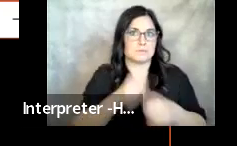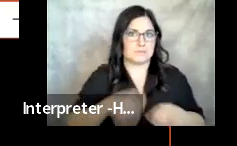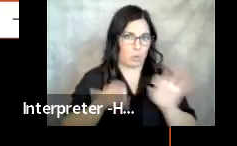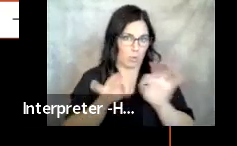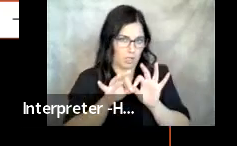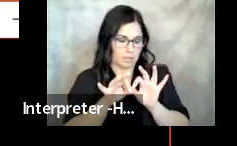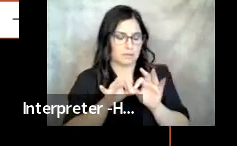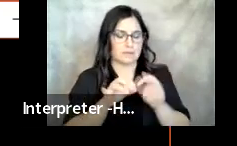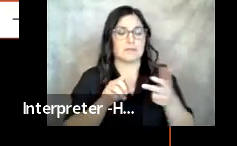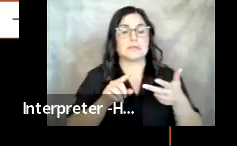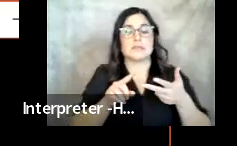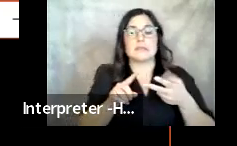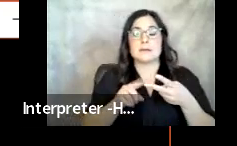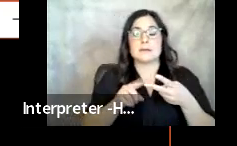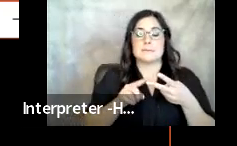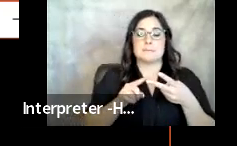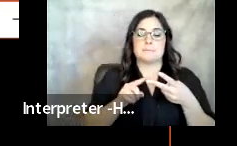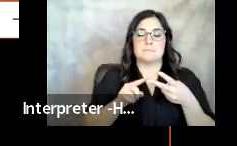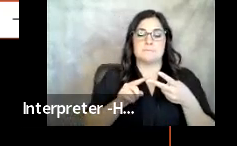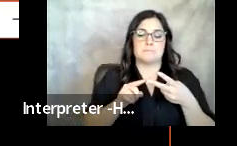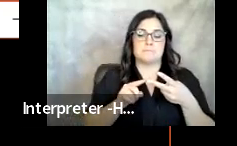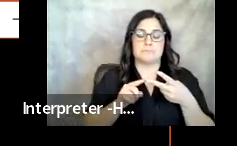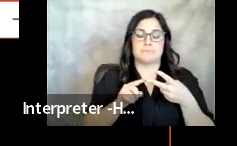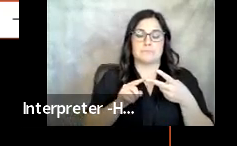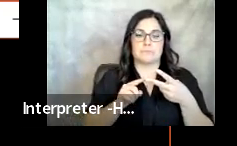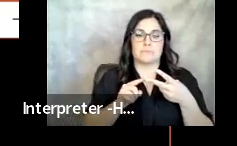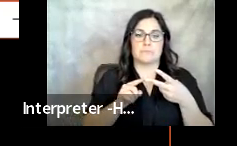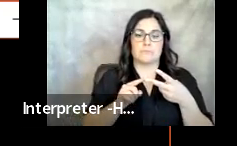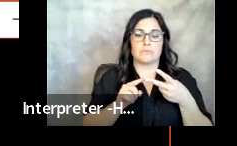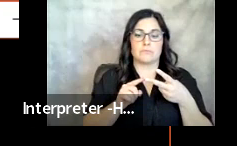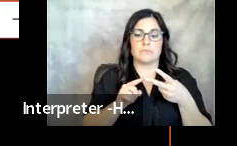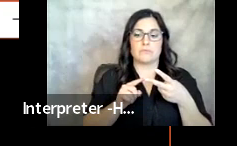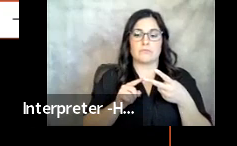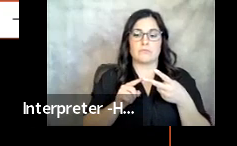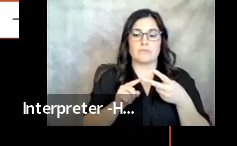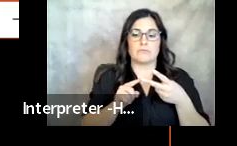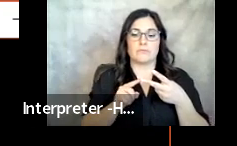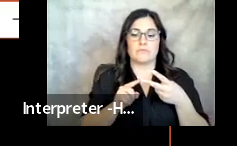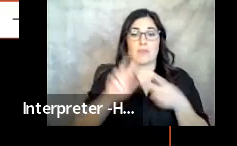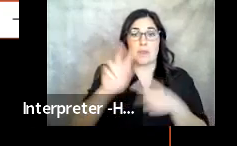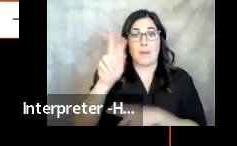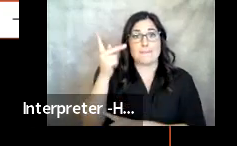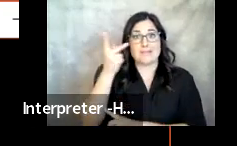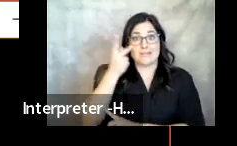Is the question of. How are you going to socially and politically, how are you going to socially and.